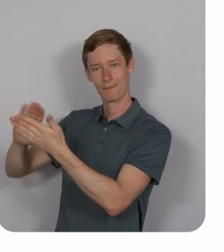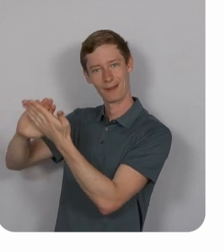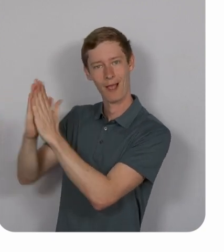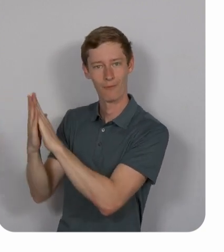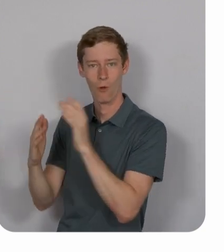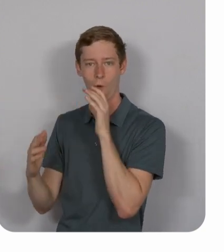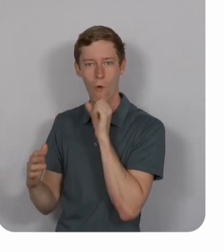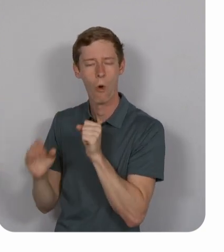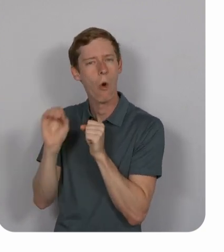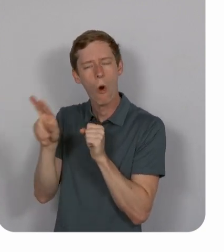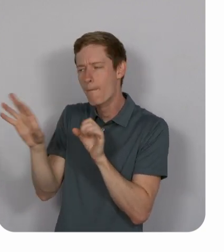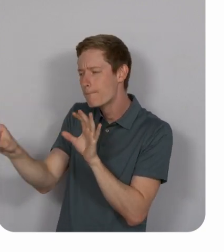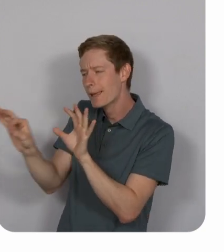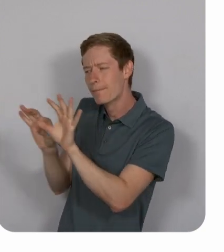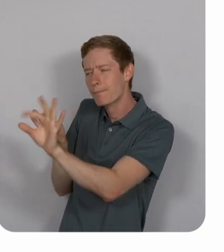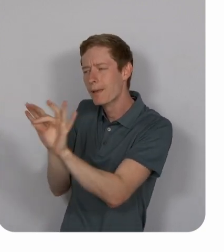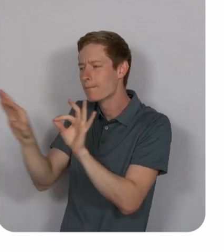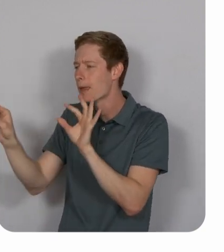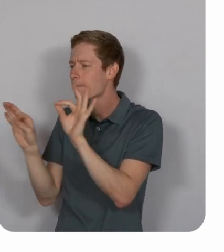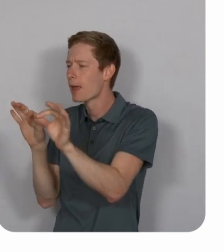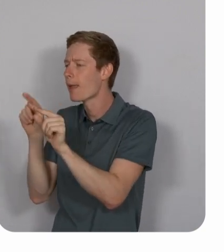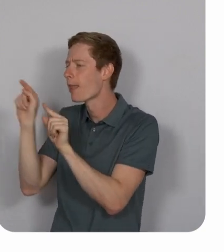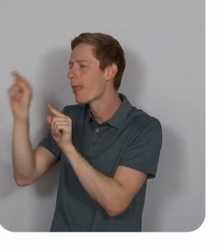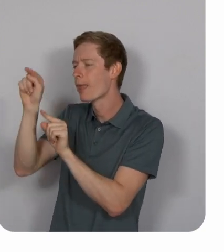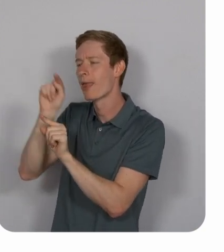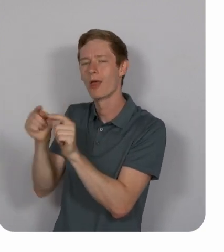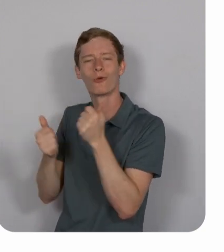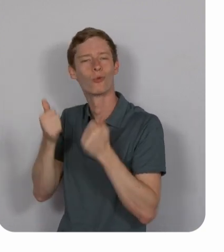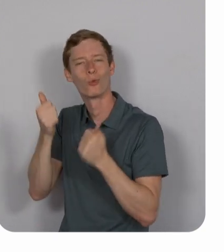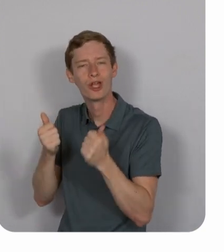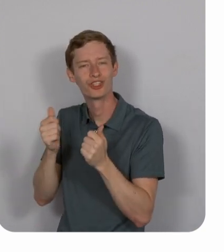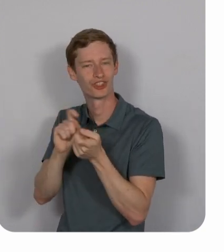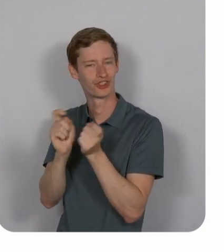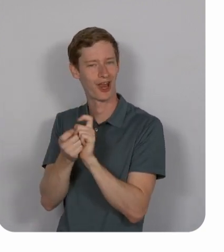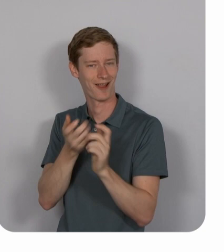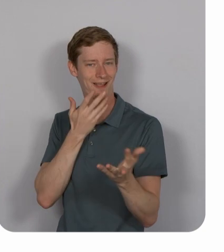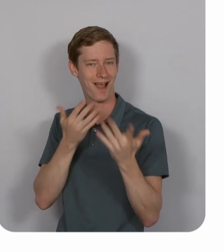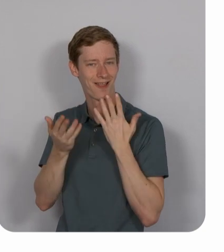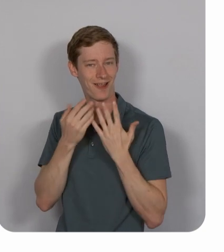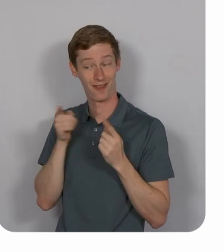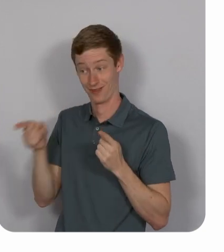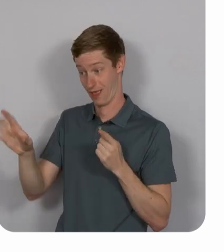or gray areas to shades of green, while leaving the orange pillow alone, unchanged.